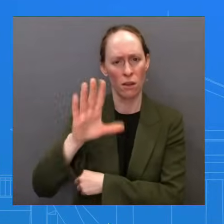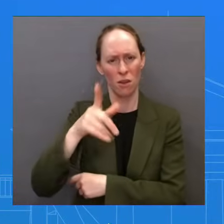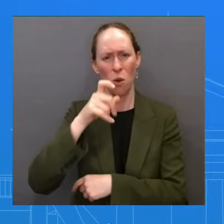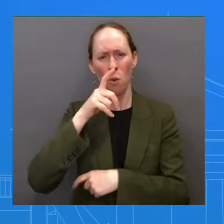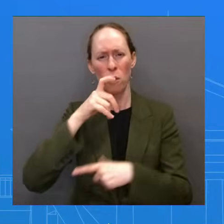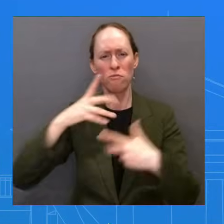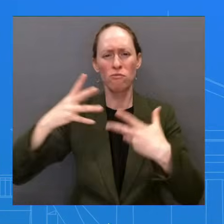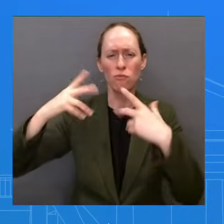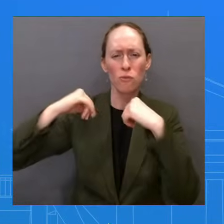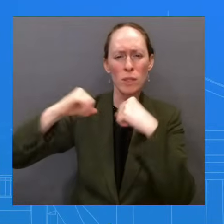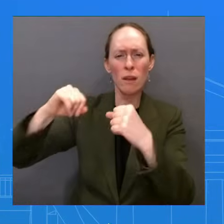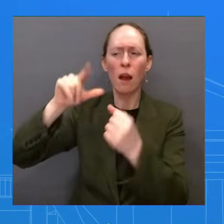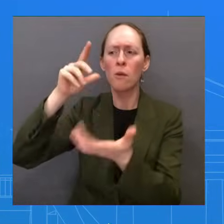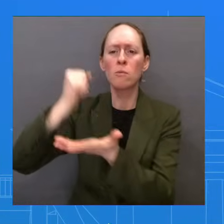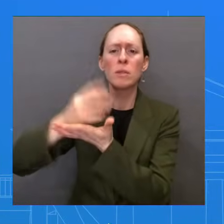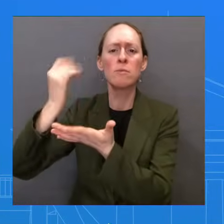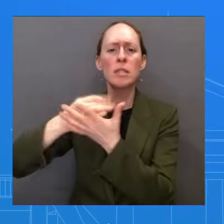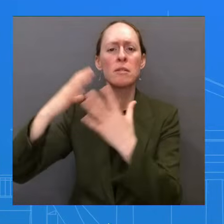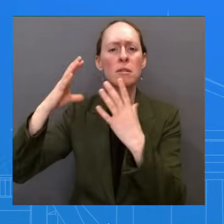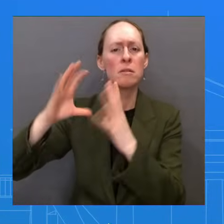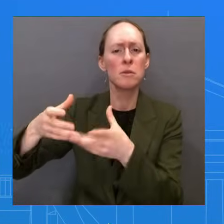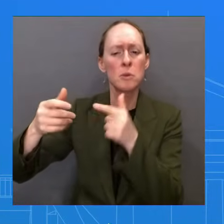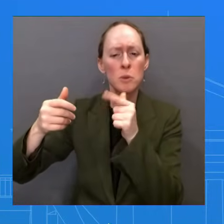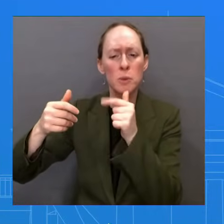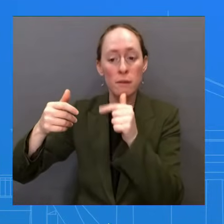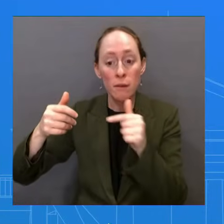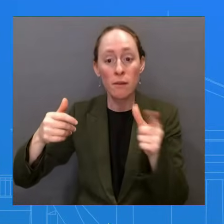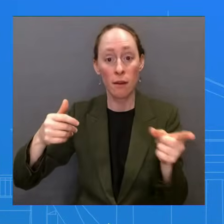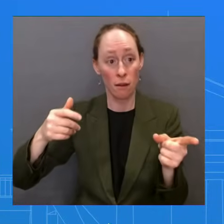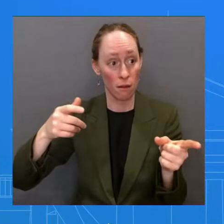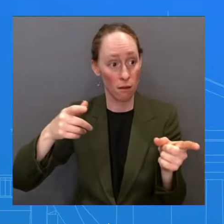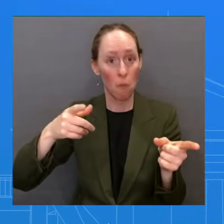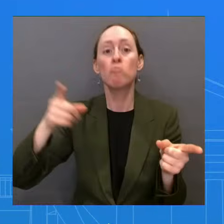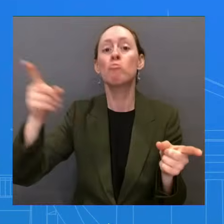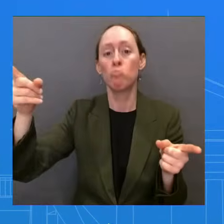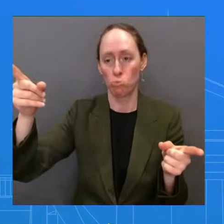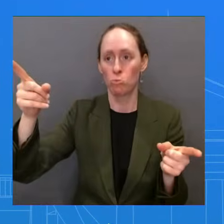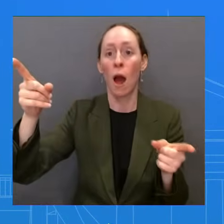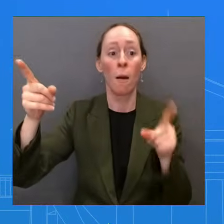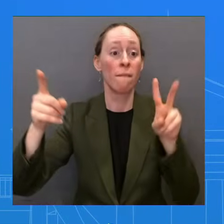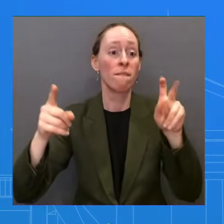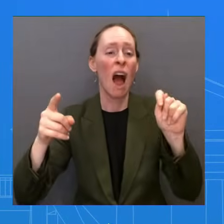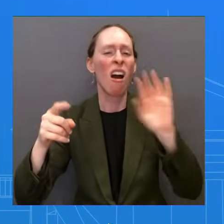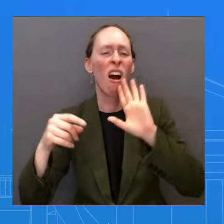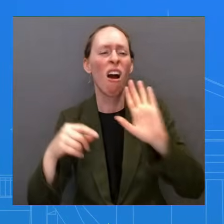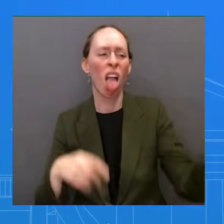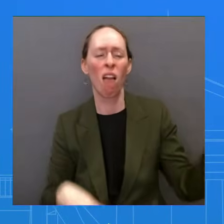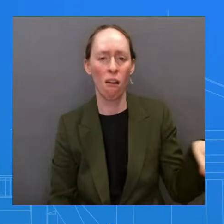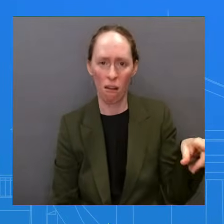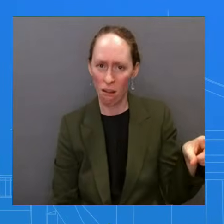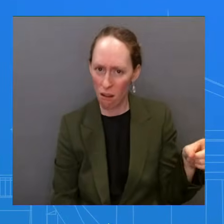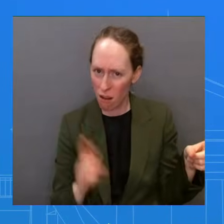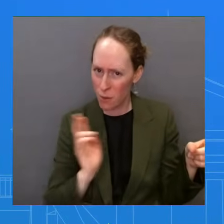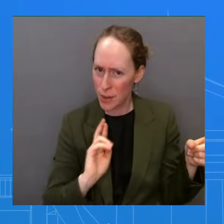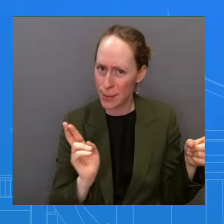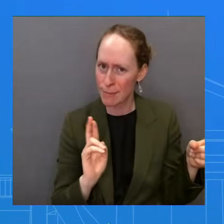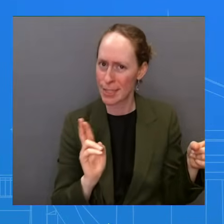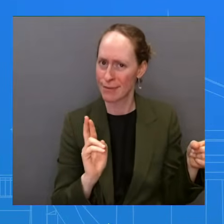Sadly, Republicans are now attacking the very veterans group who raised alarm bells about these draconian cuts